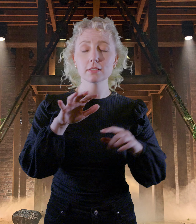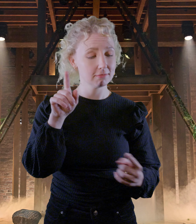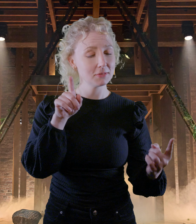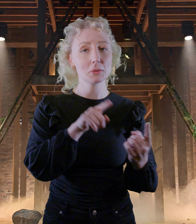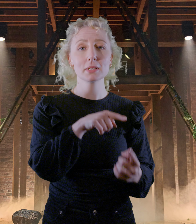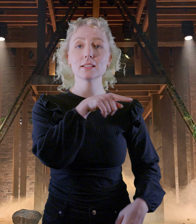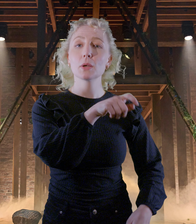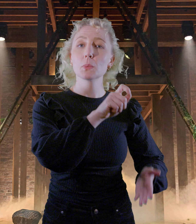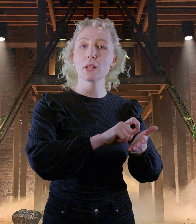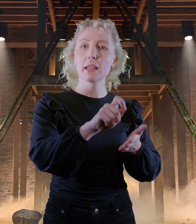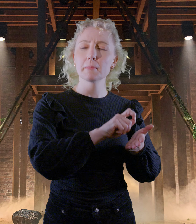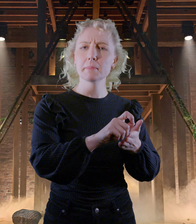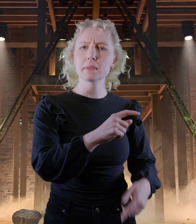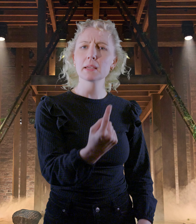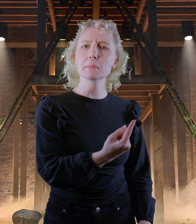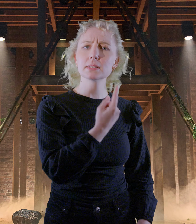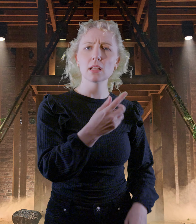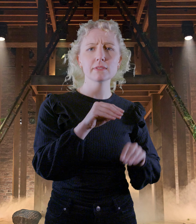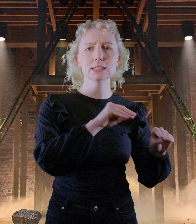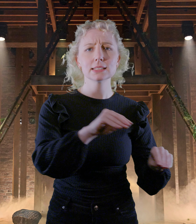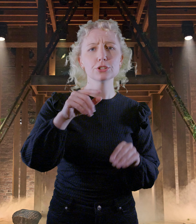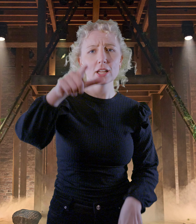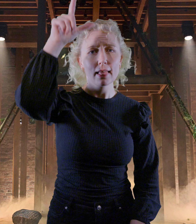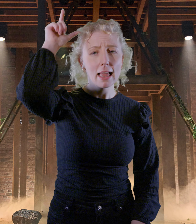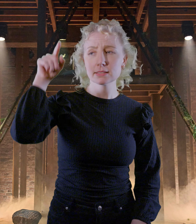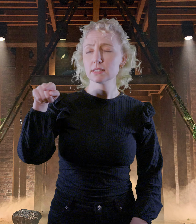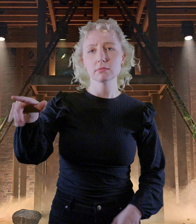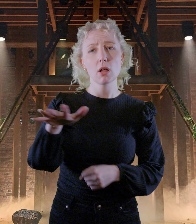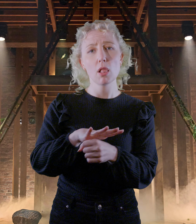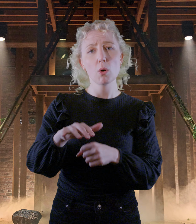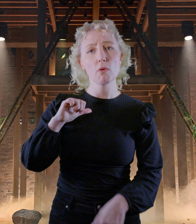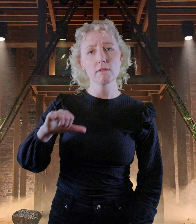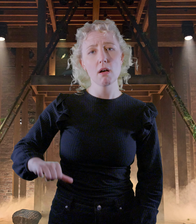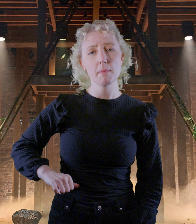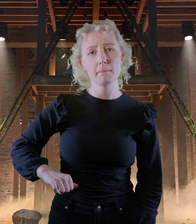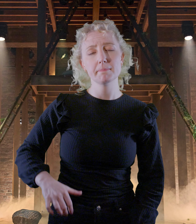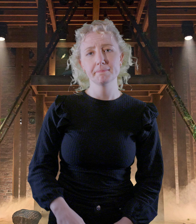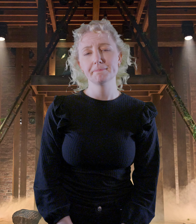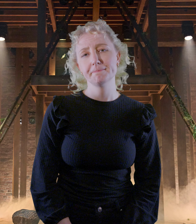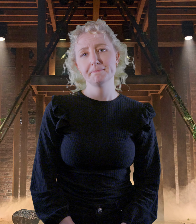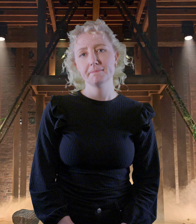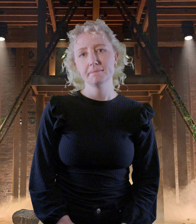we meet William teaching Latin to boys at a local farm.